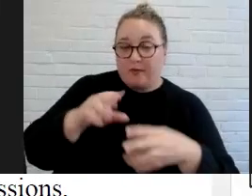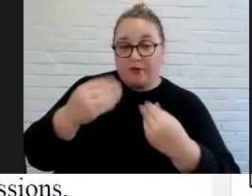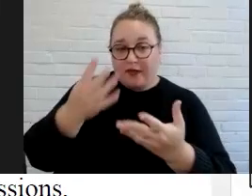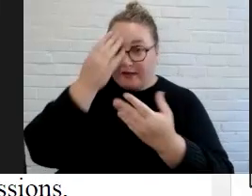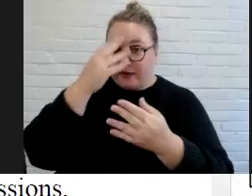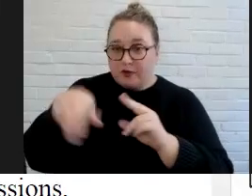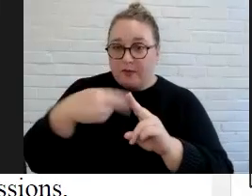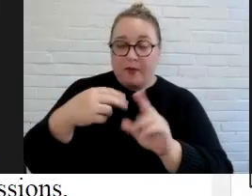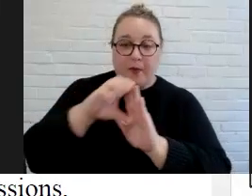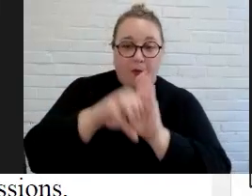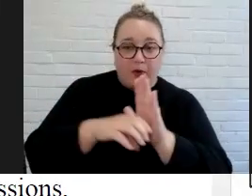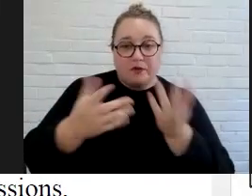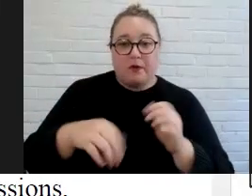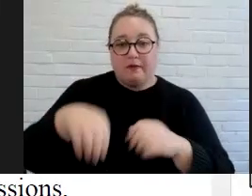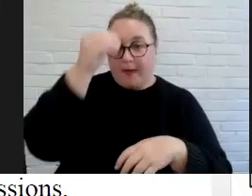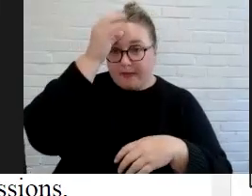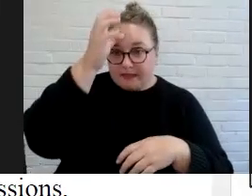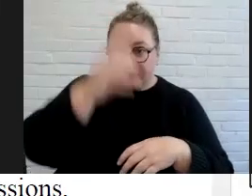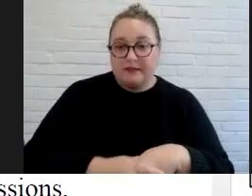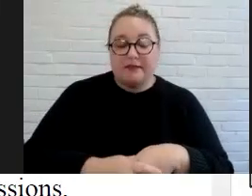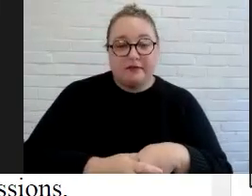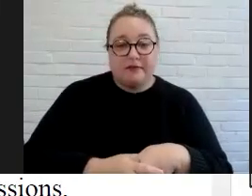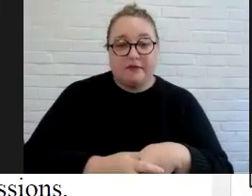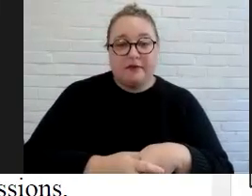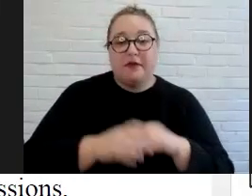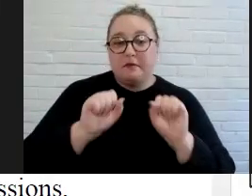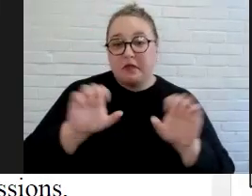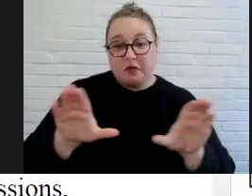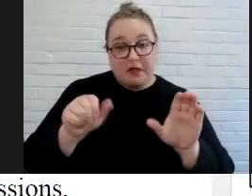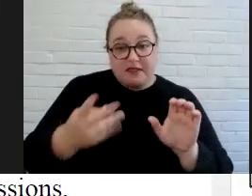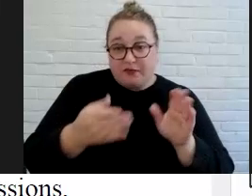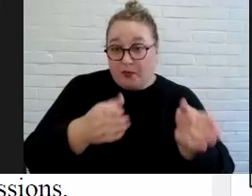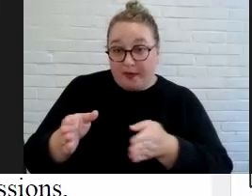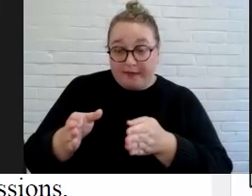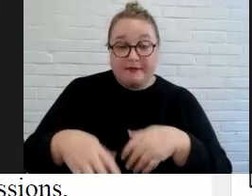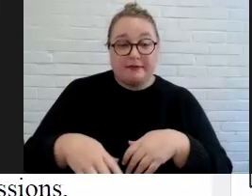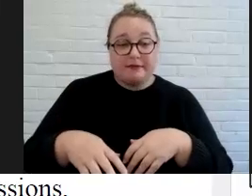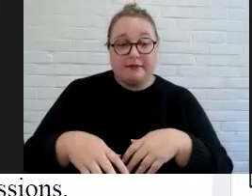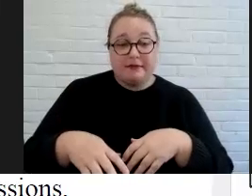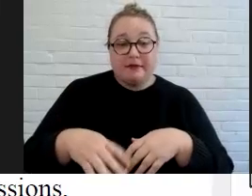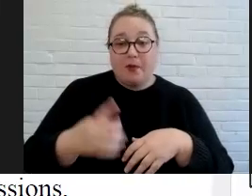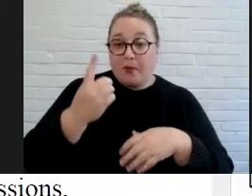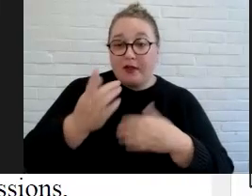So that can be done in a number of ways. You know, one kind of easy way to do that is through an announcement,